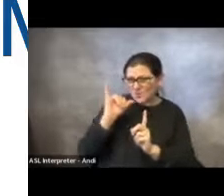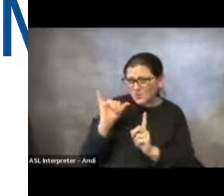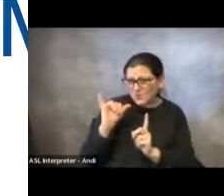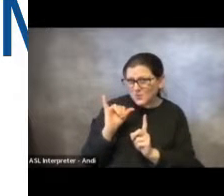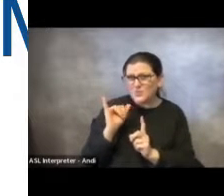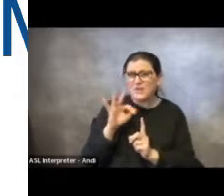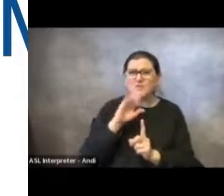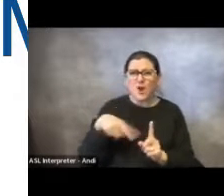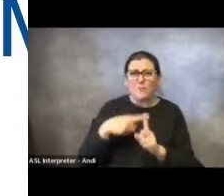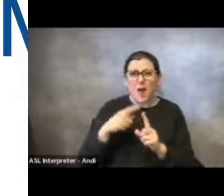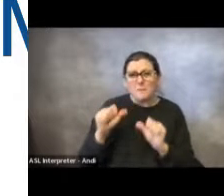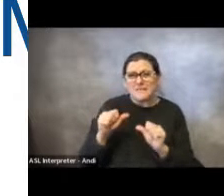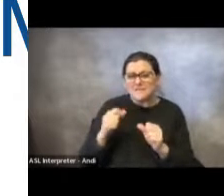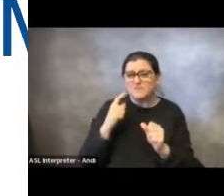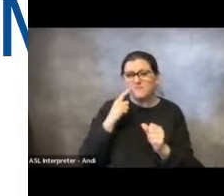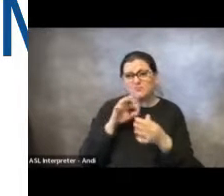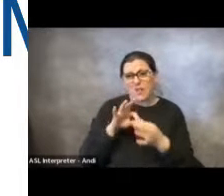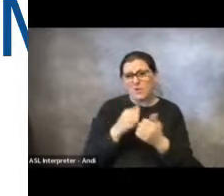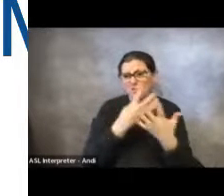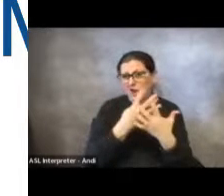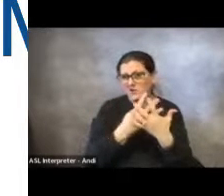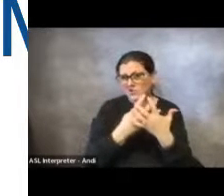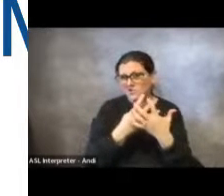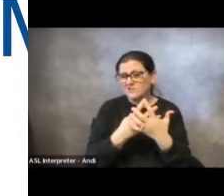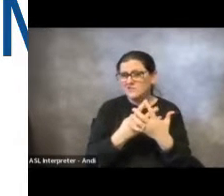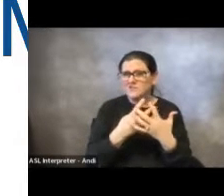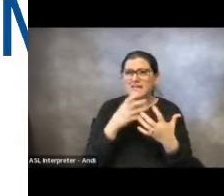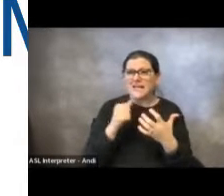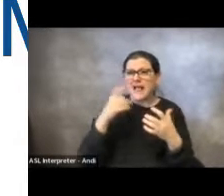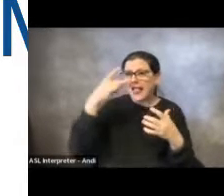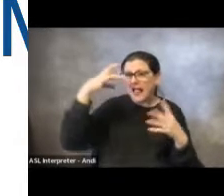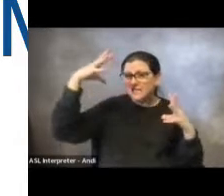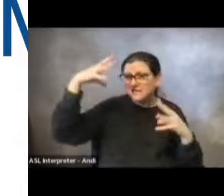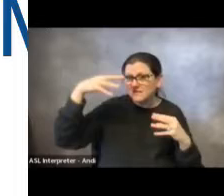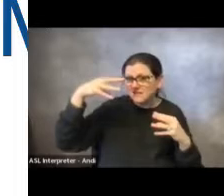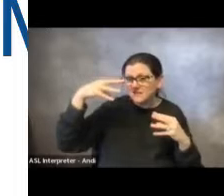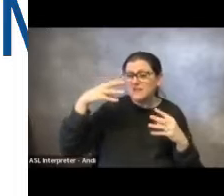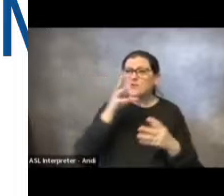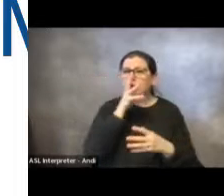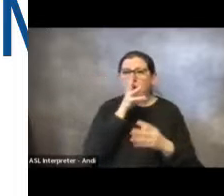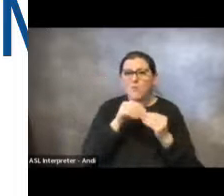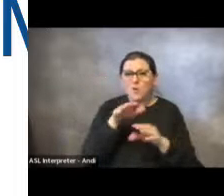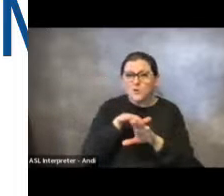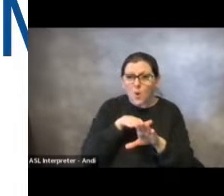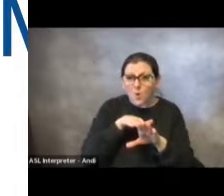about potentially corrections of the correctional environment, Can we dim the lights? Can we talk slower? Can we take a moment and think about what's